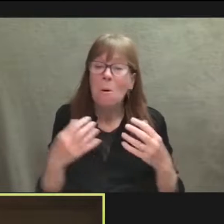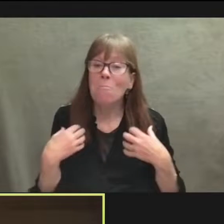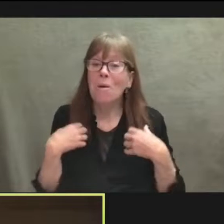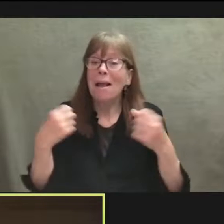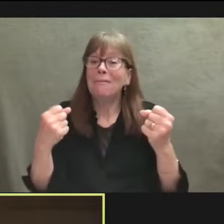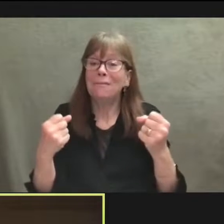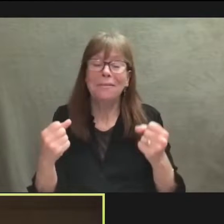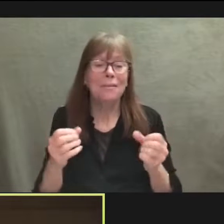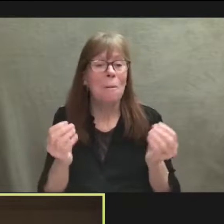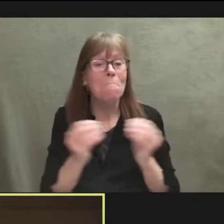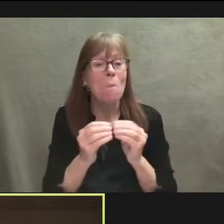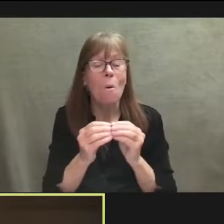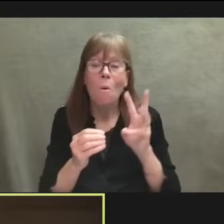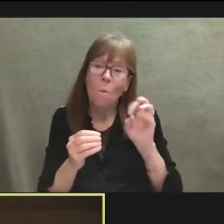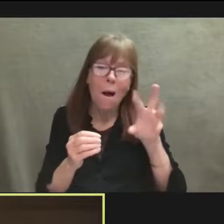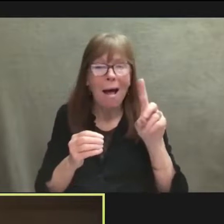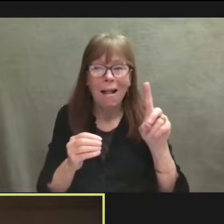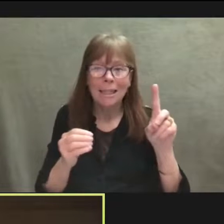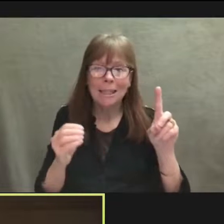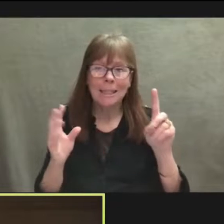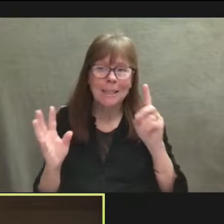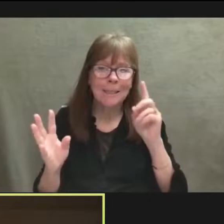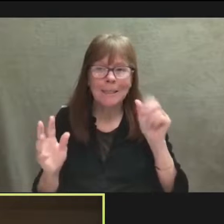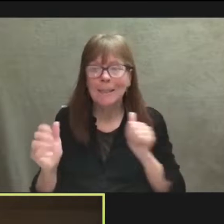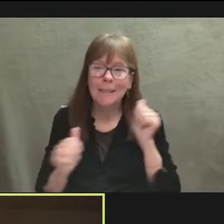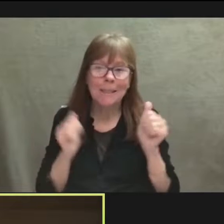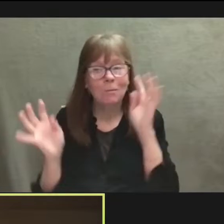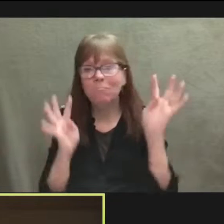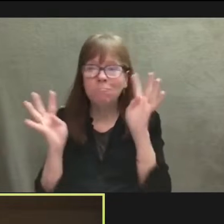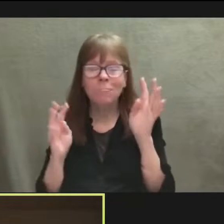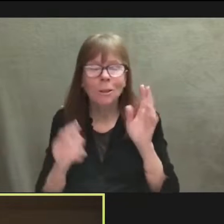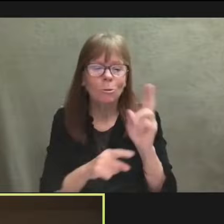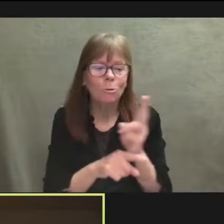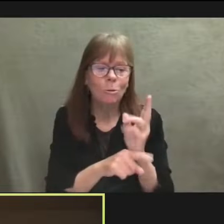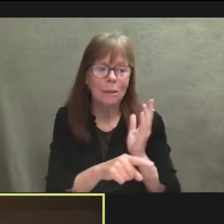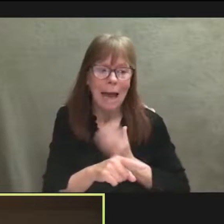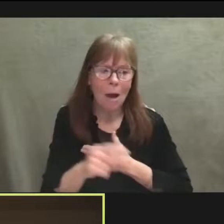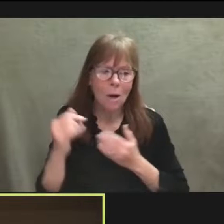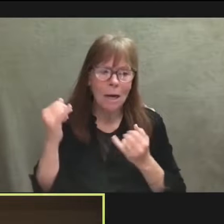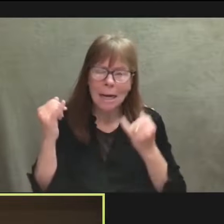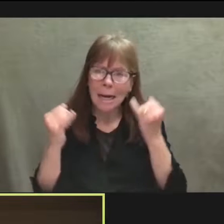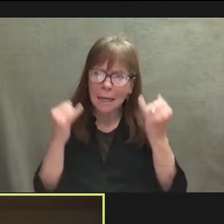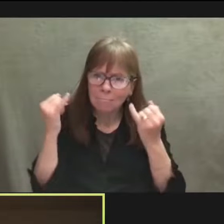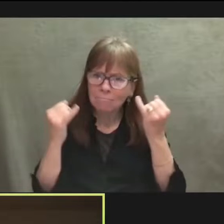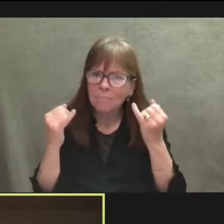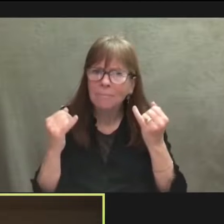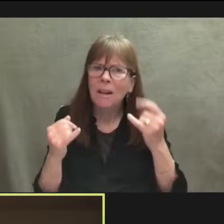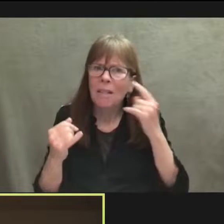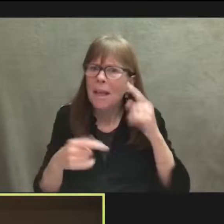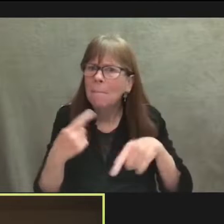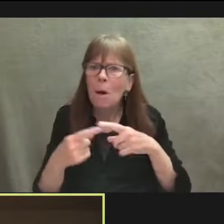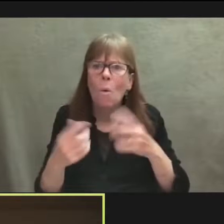imaginations to think about what’s possible in order to make those things possible.